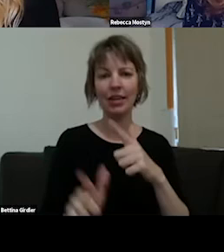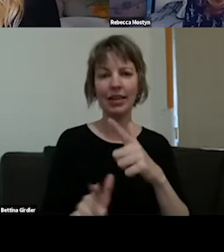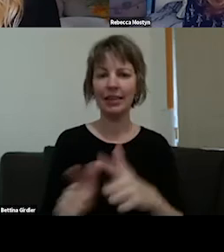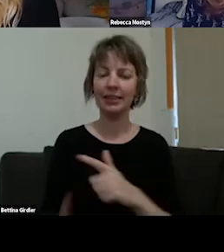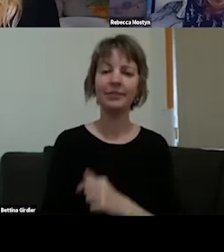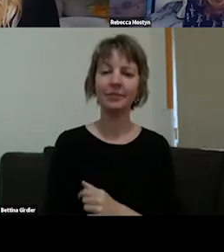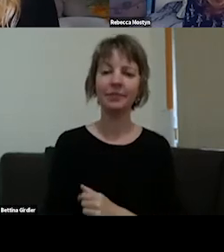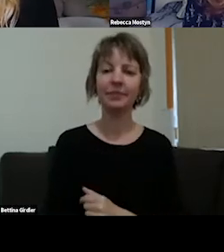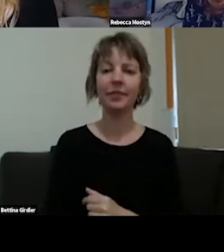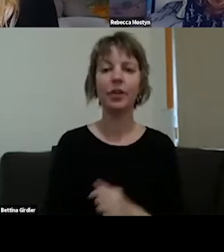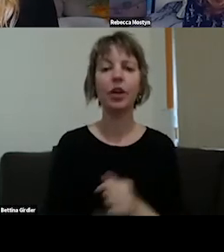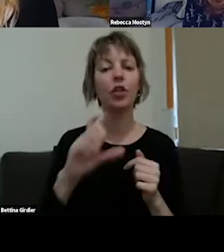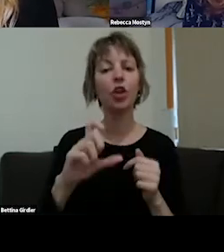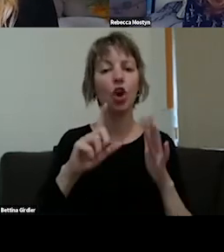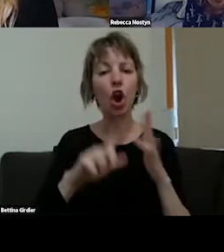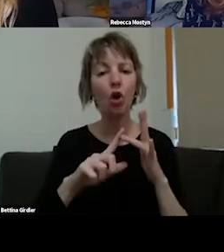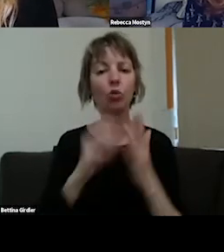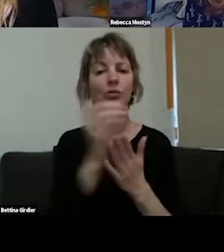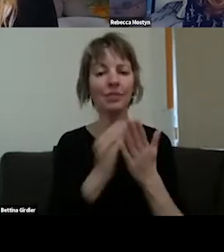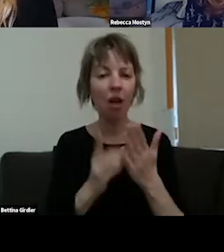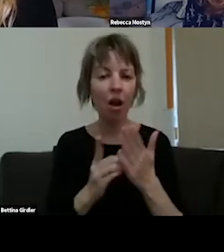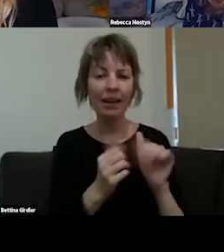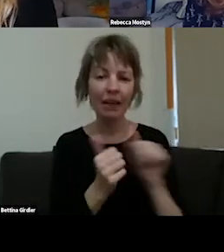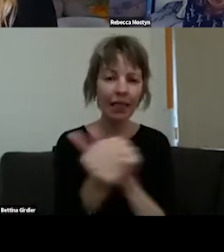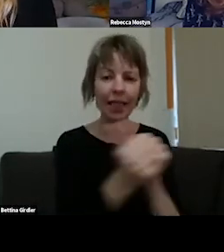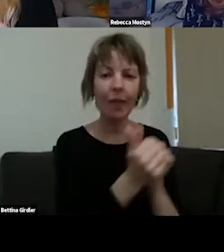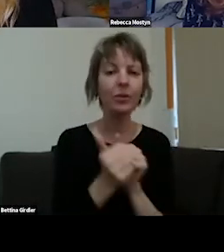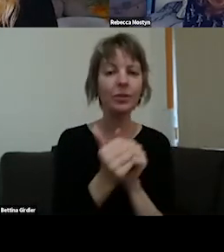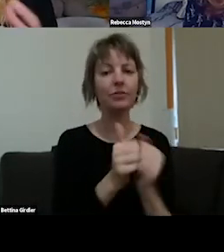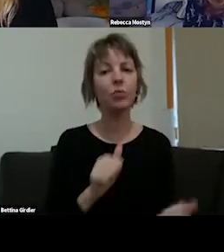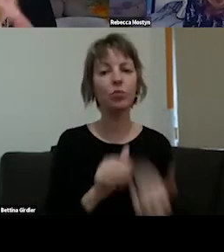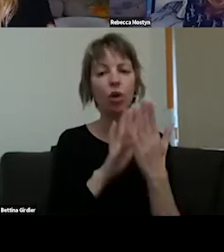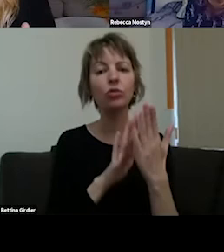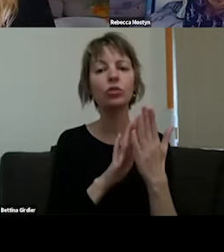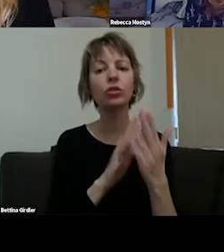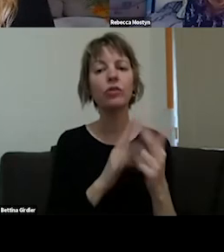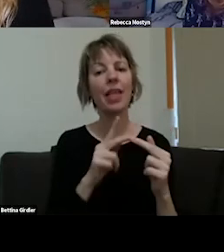and collaborative approach to the program content itself,